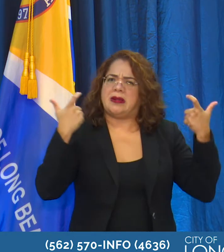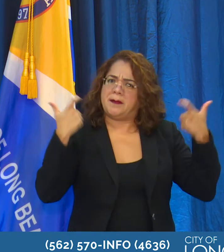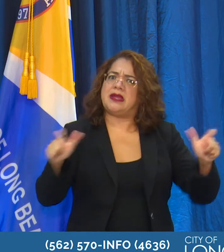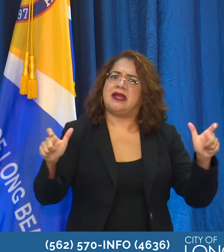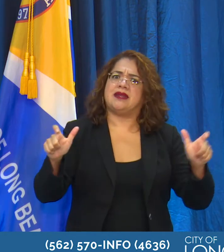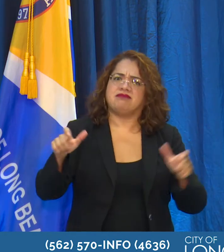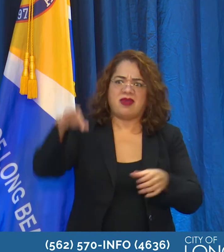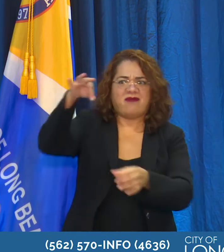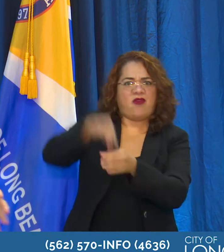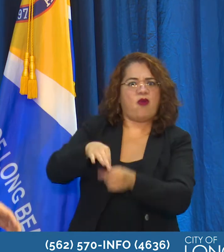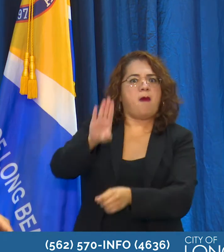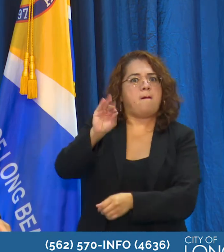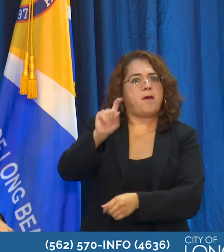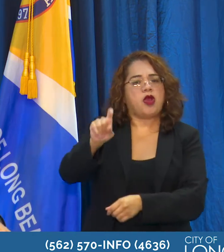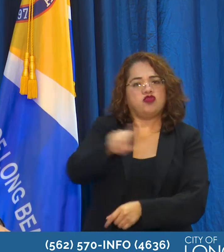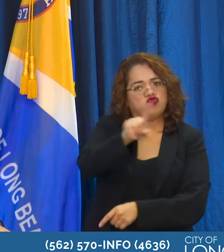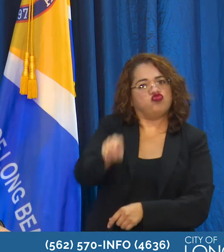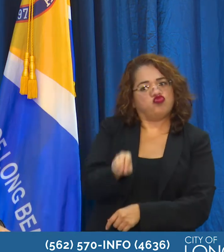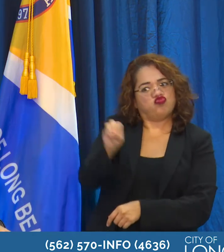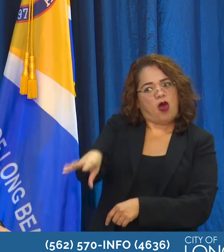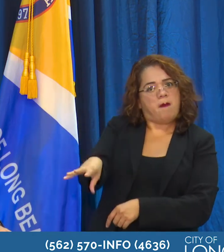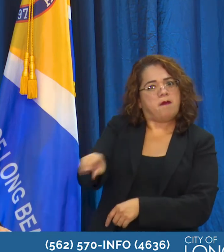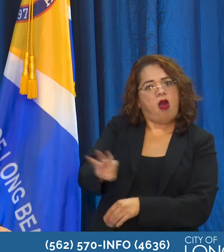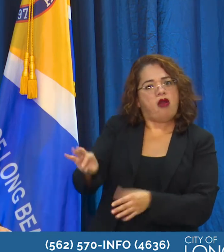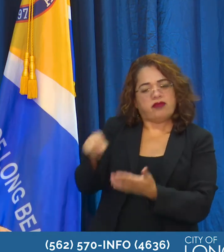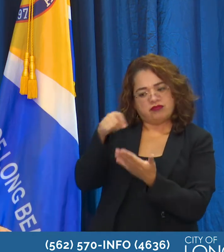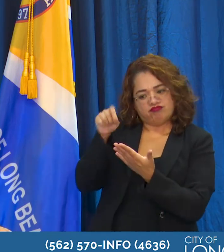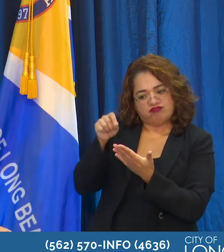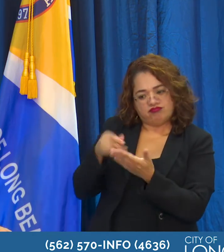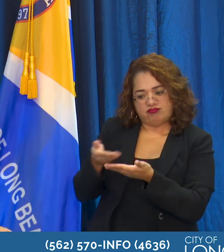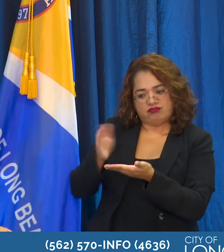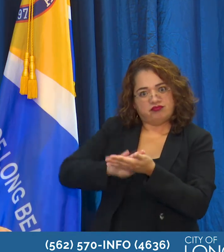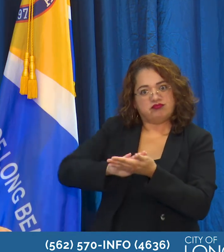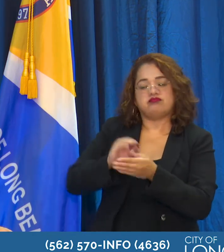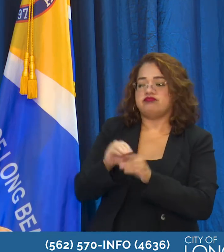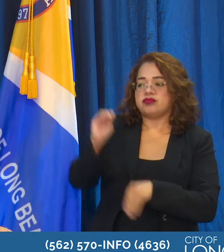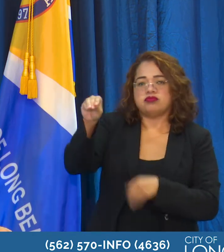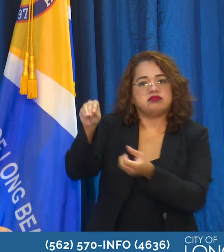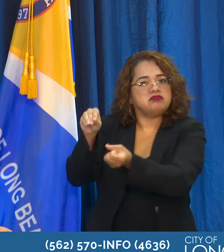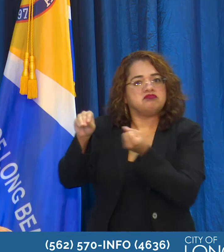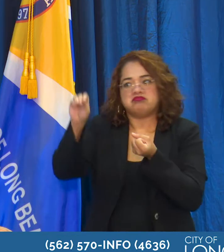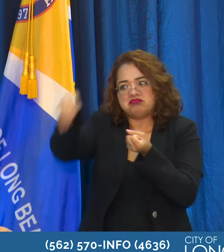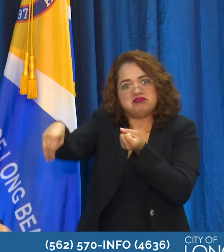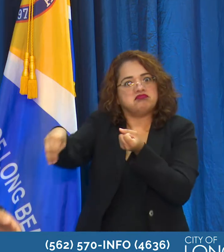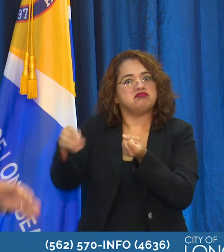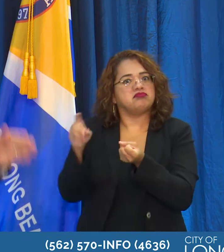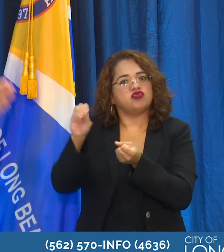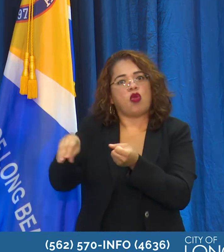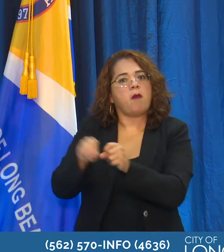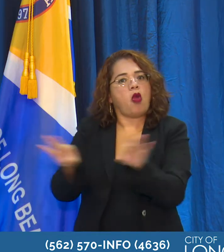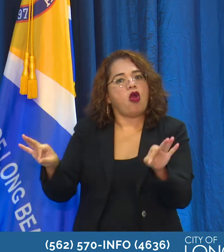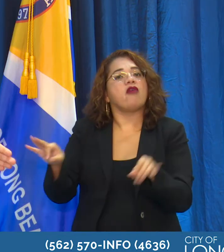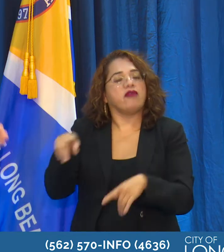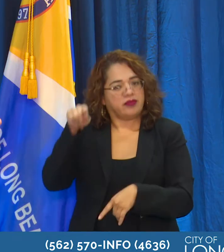They're drop off locations that you can drop your ballot off any day between when they